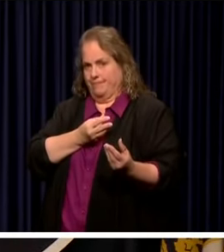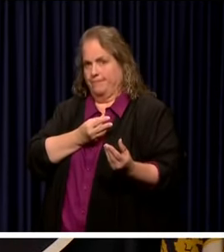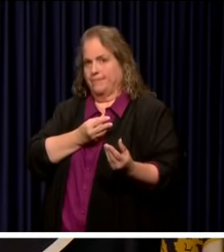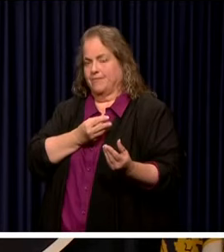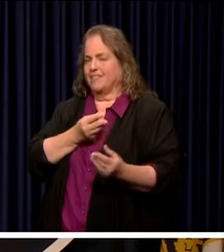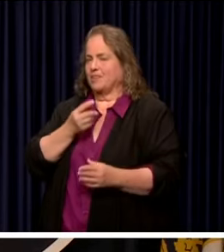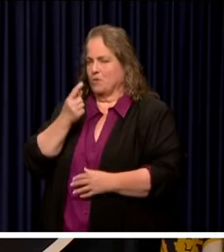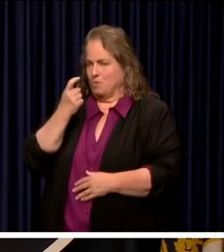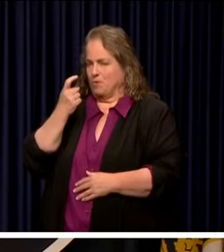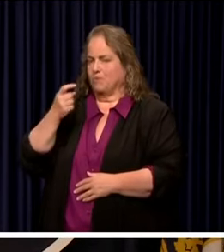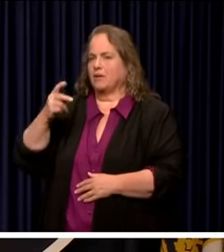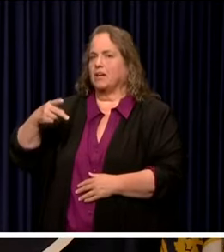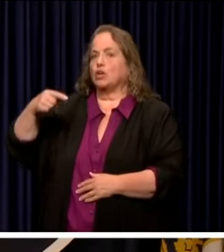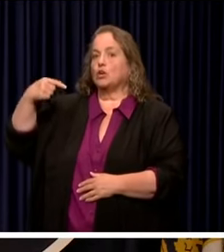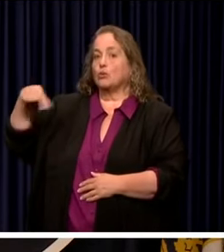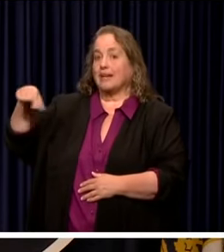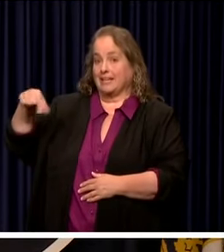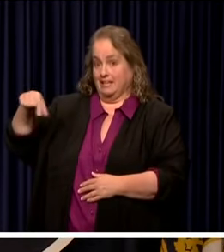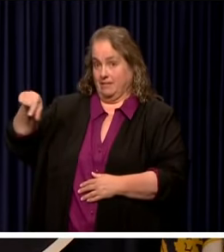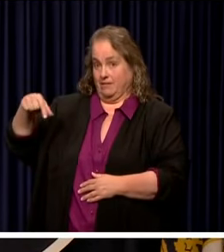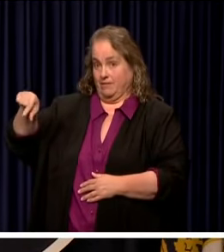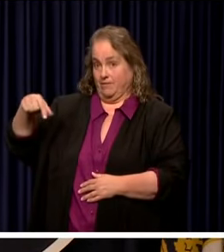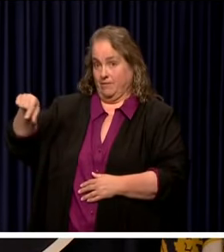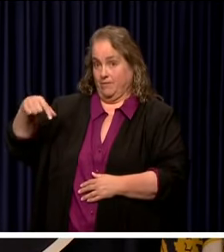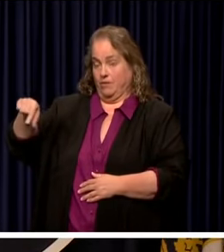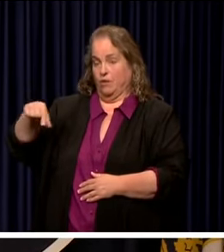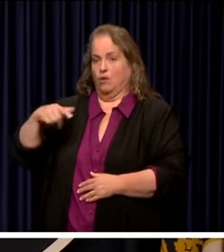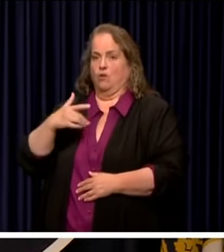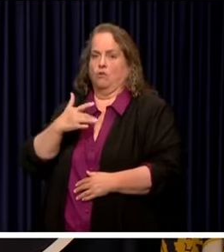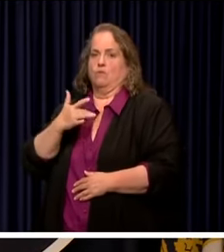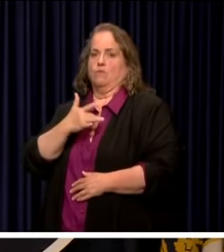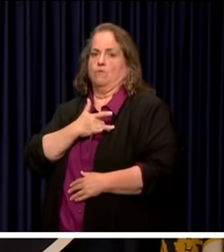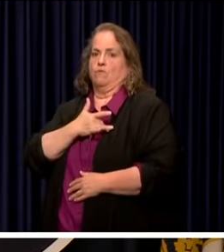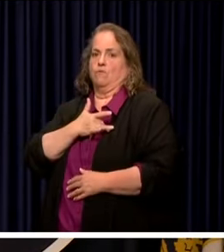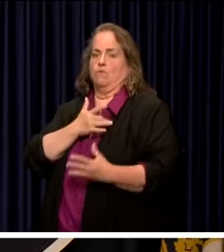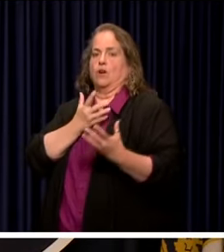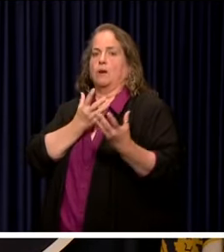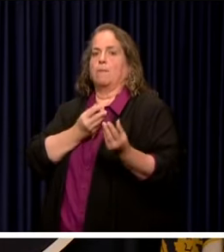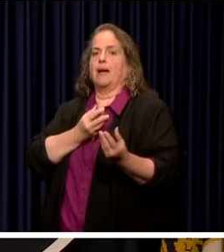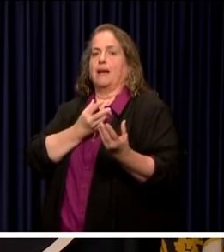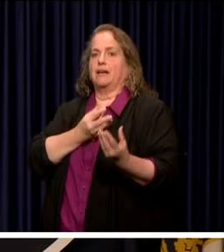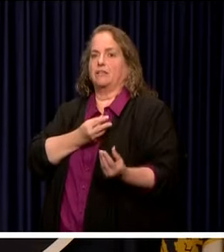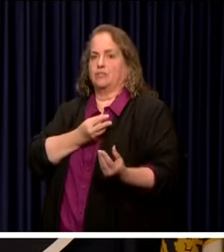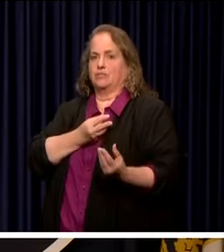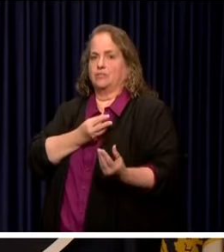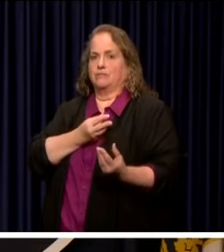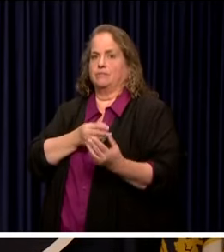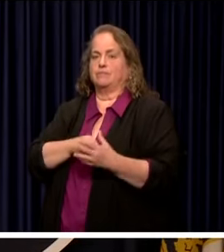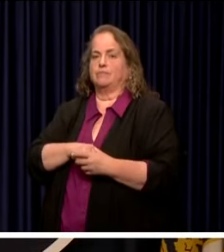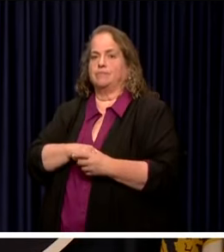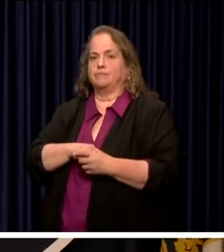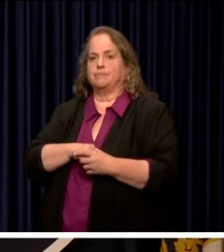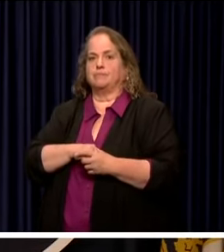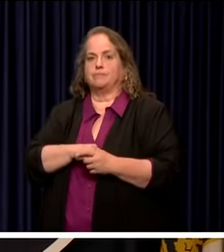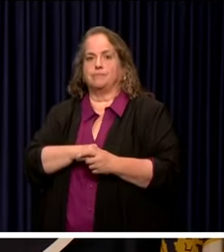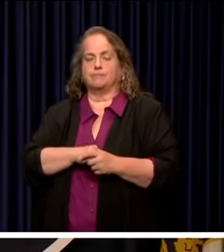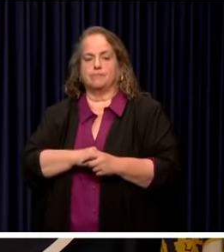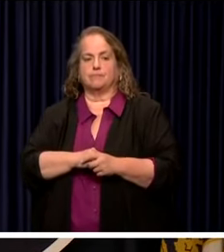NEW CASES. IT'S ALSO THE RATE BECAUSE AS WE PEST TEST MORE, WE'RE GOING TO